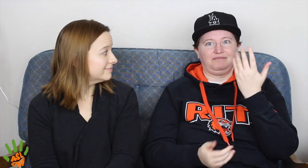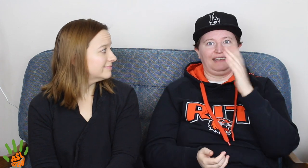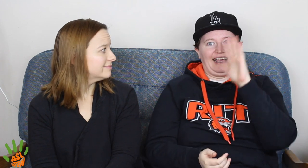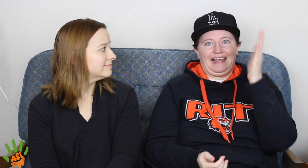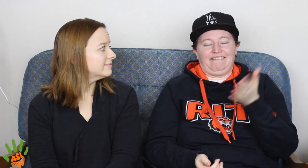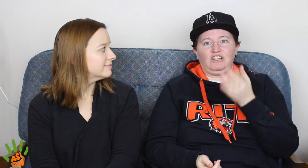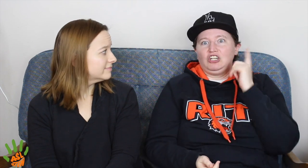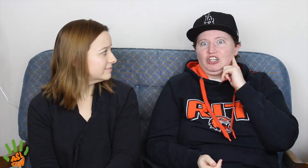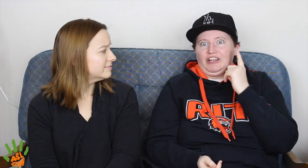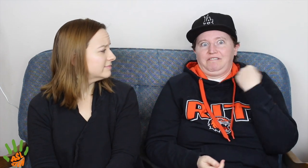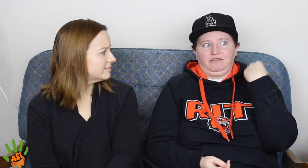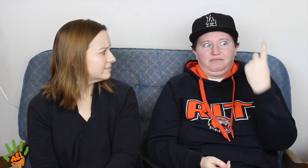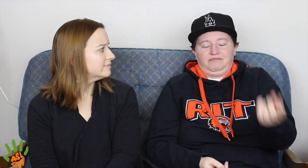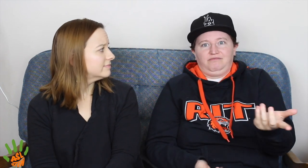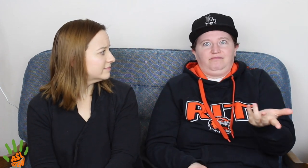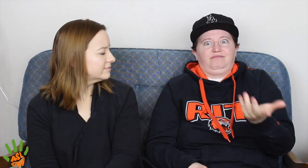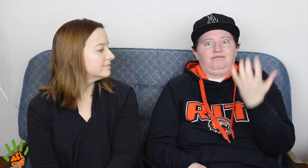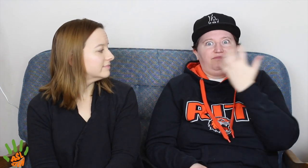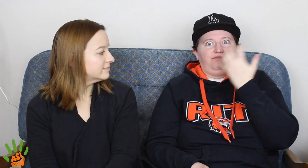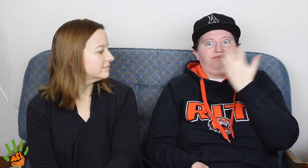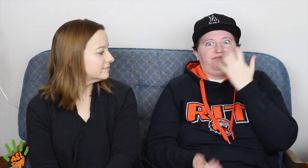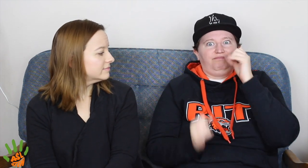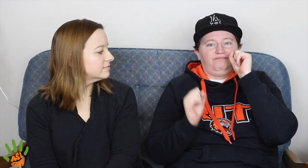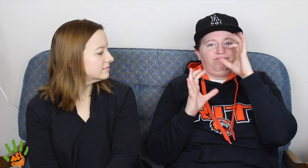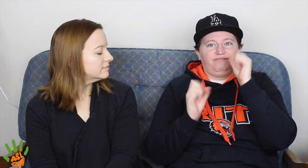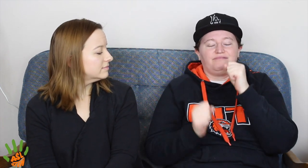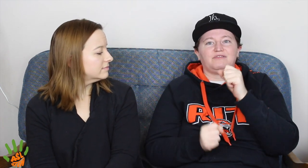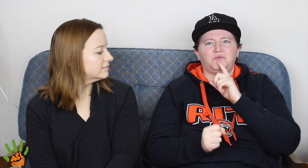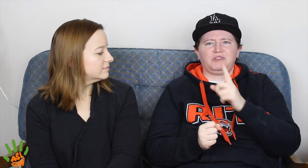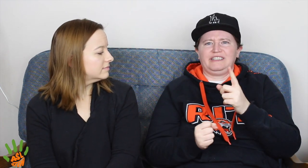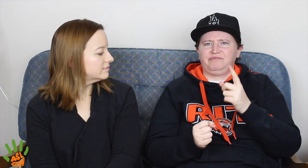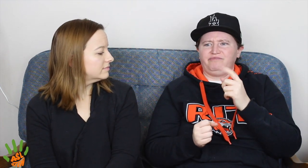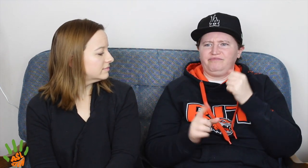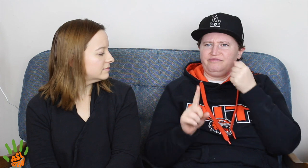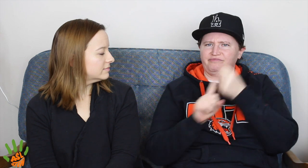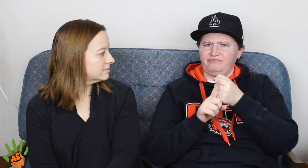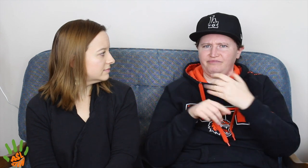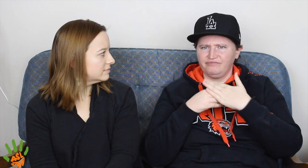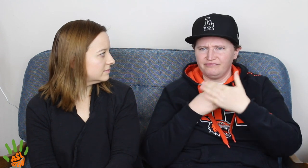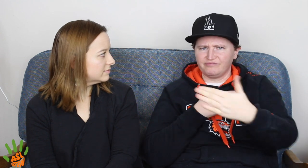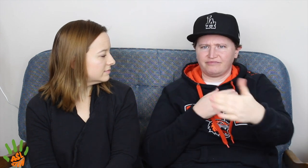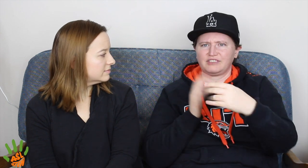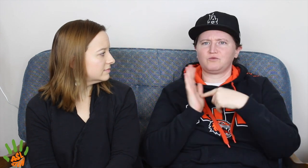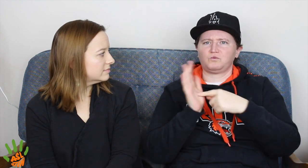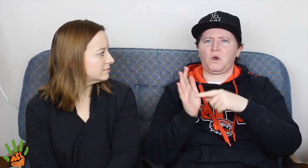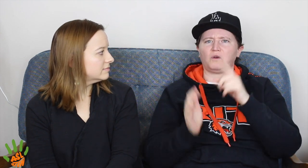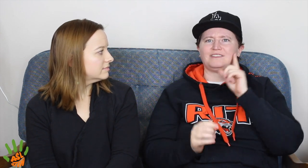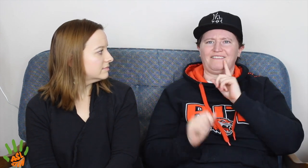Someone who can lead. That was unheard of before. It was amazing! It was really powerful.